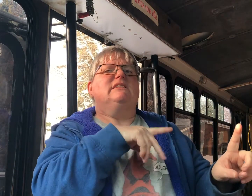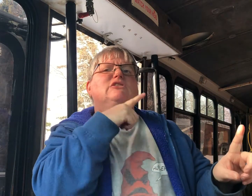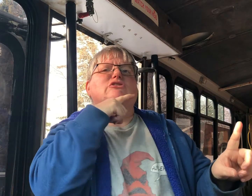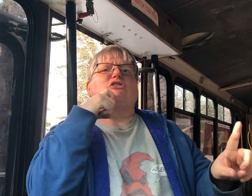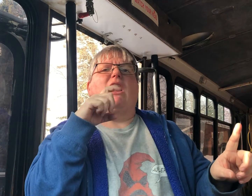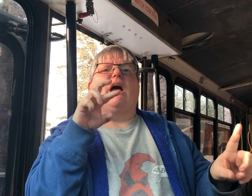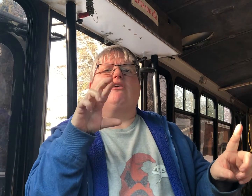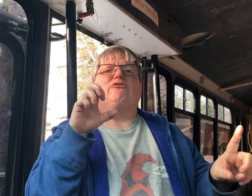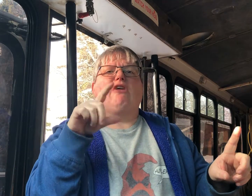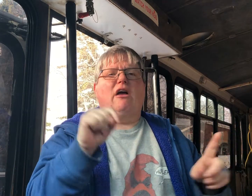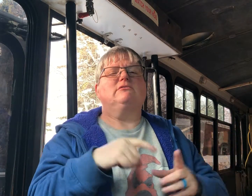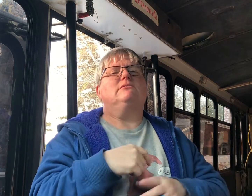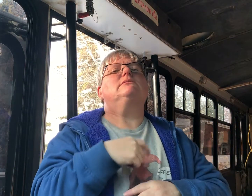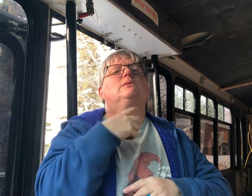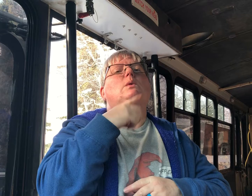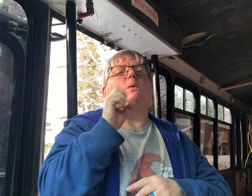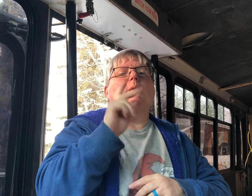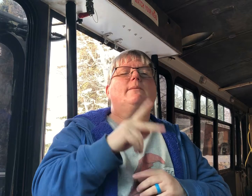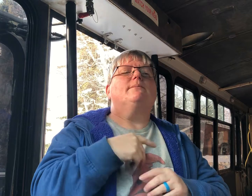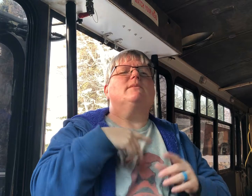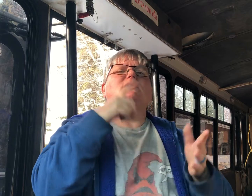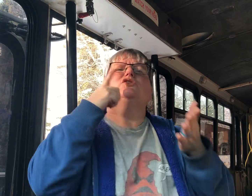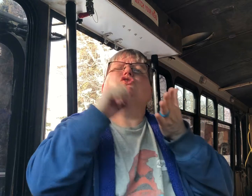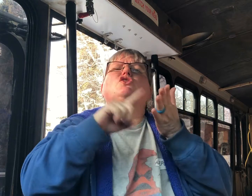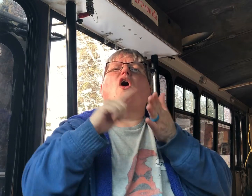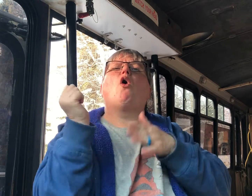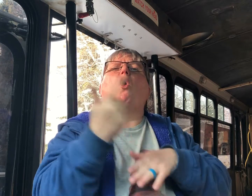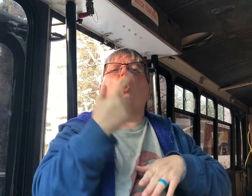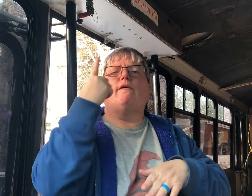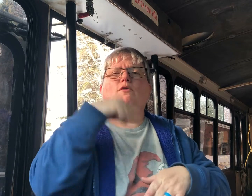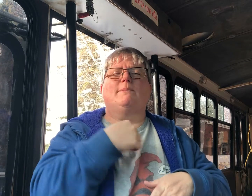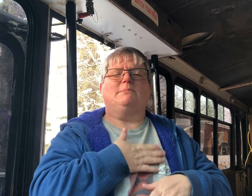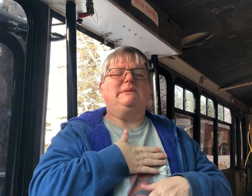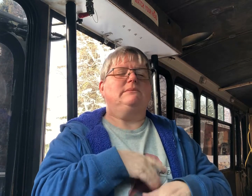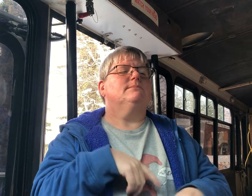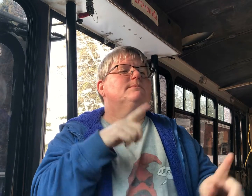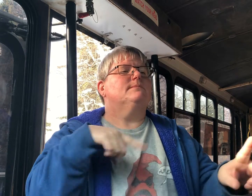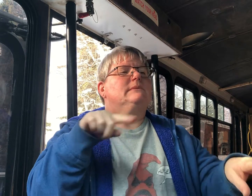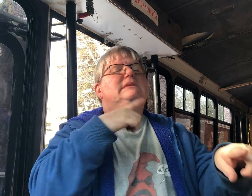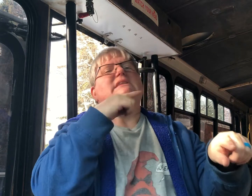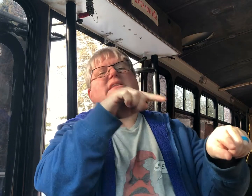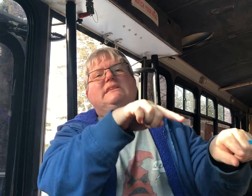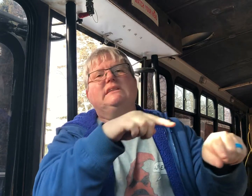"Yeah these, these have dry rot." and I was like okay. So would you mind checking all of these please?